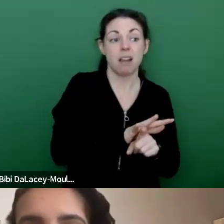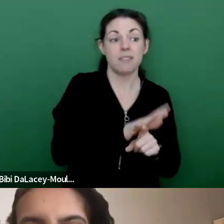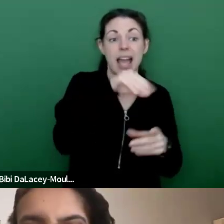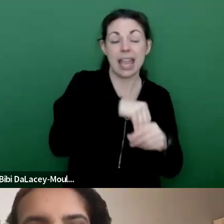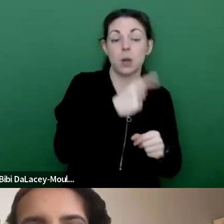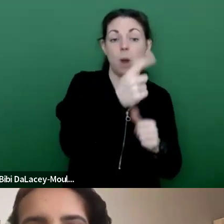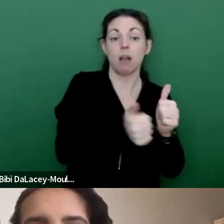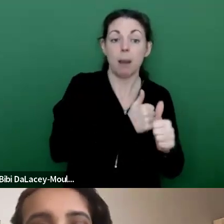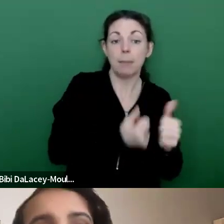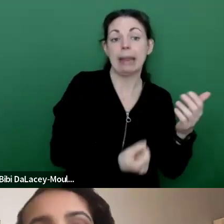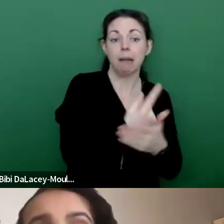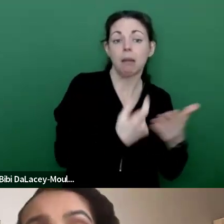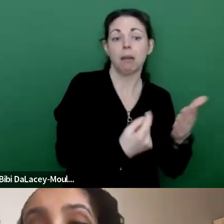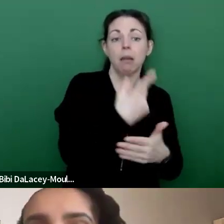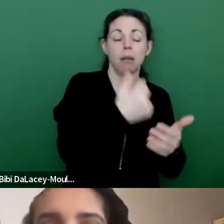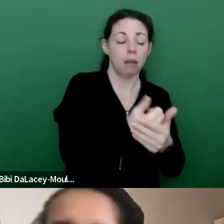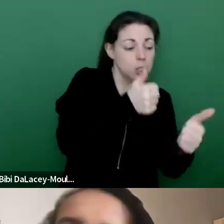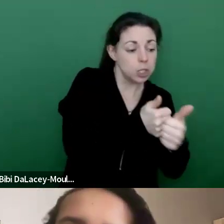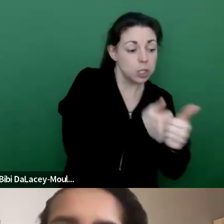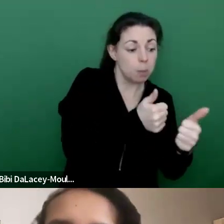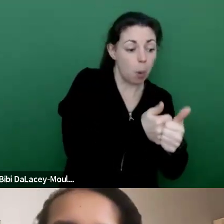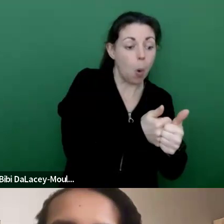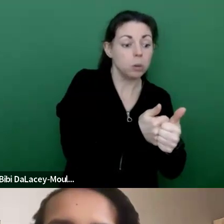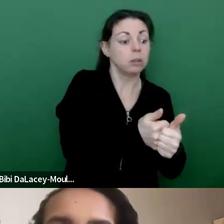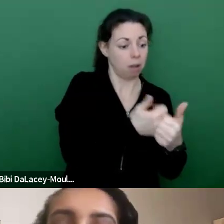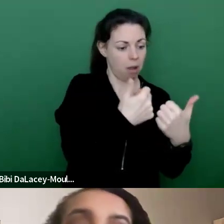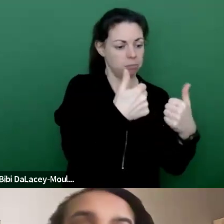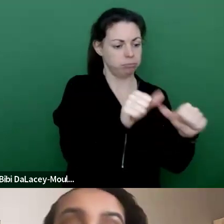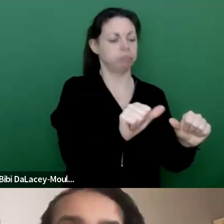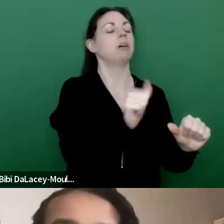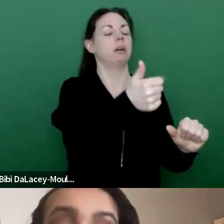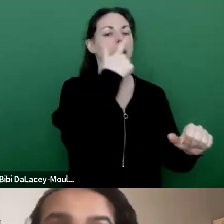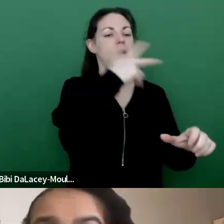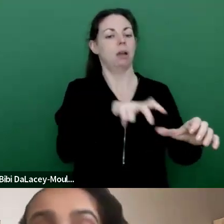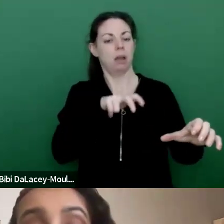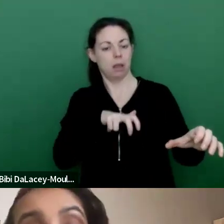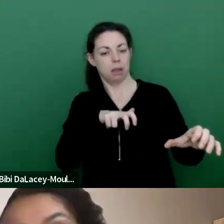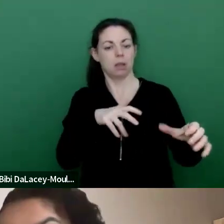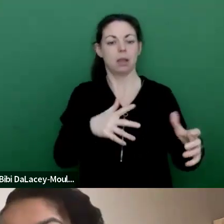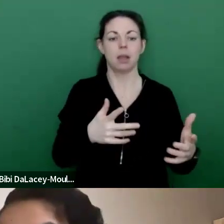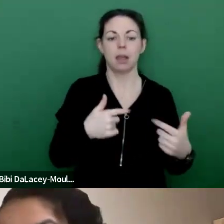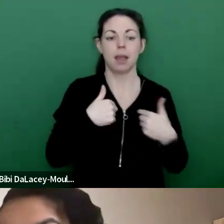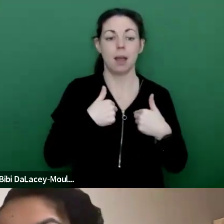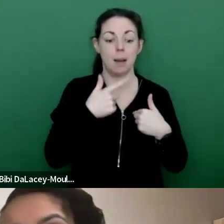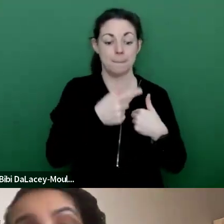and I haven't decided to stick with one particular subcategory. I actually end up shaping the projects that I take on,